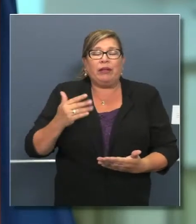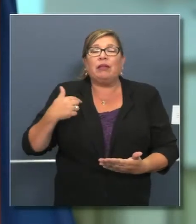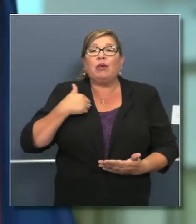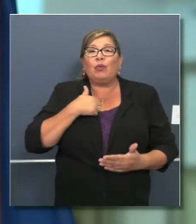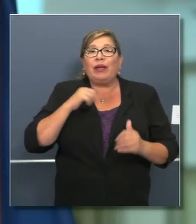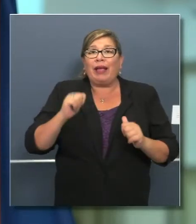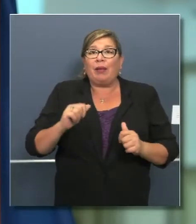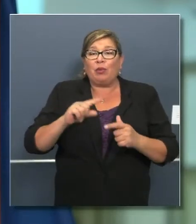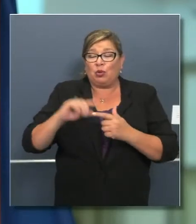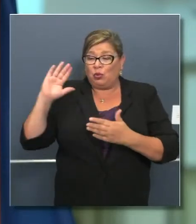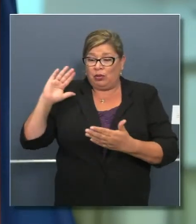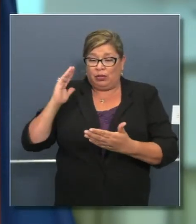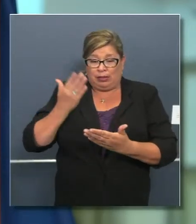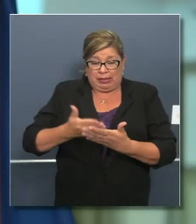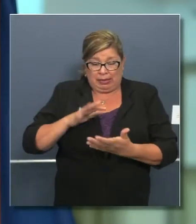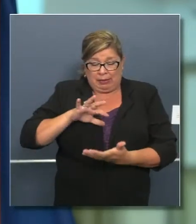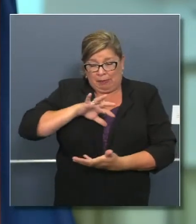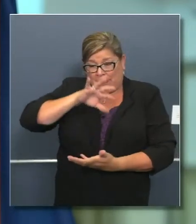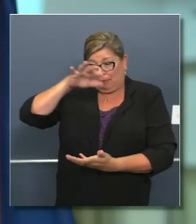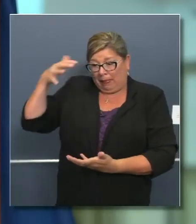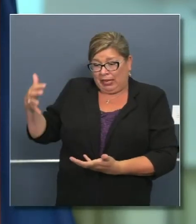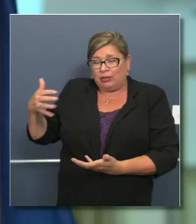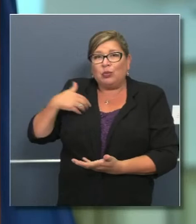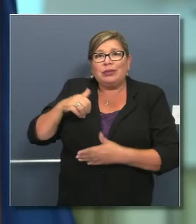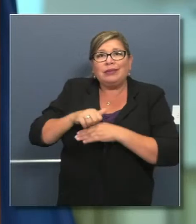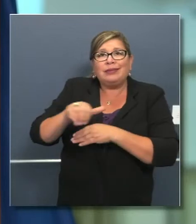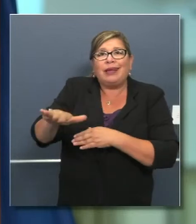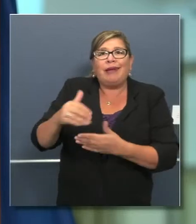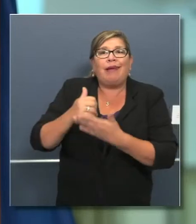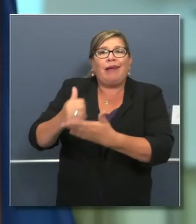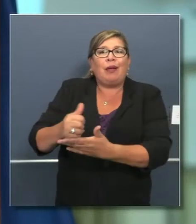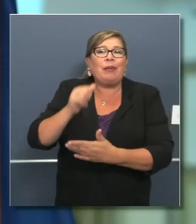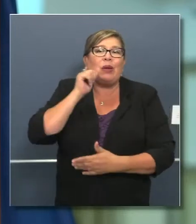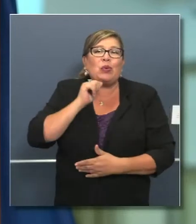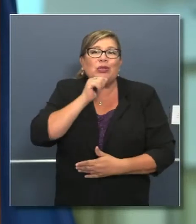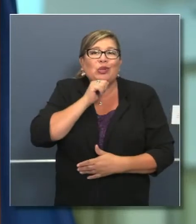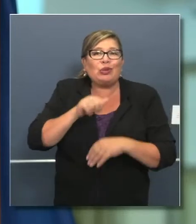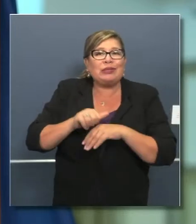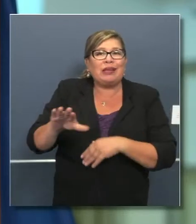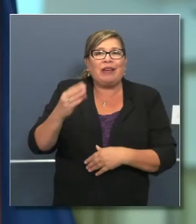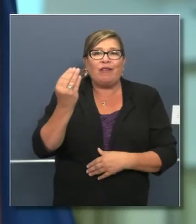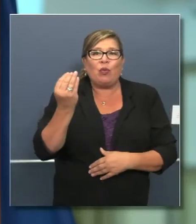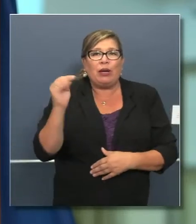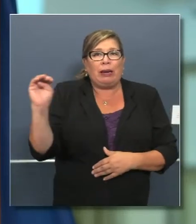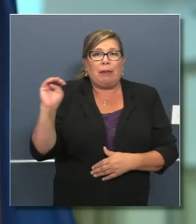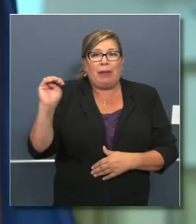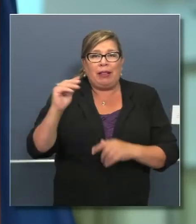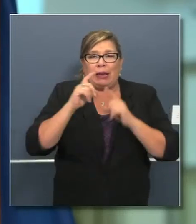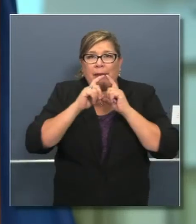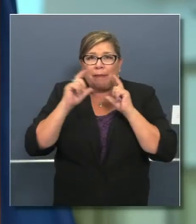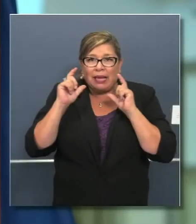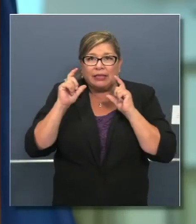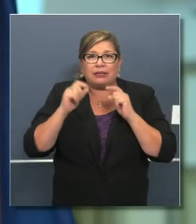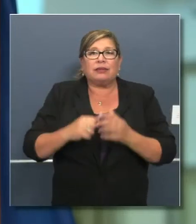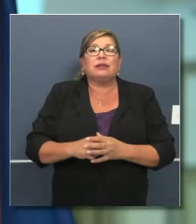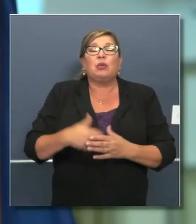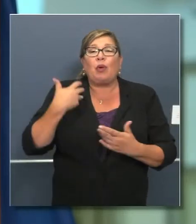to help a neighboring state Arizona with over 14 million masks recently we want to get mass out we